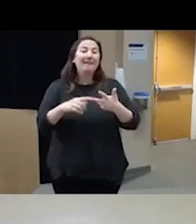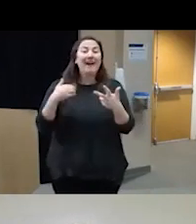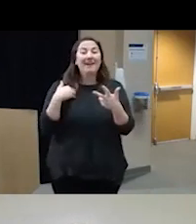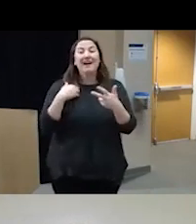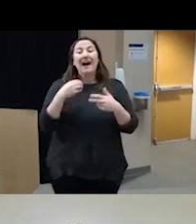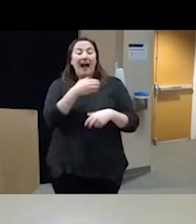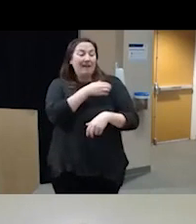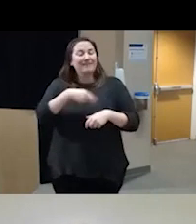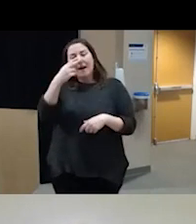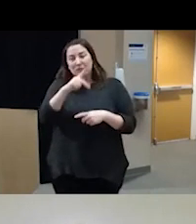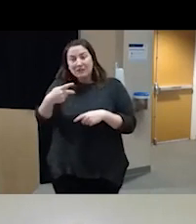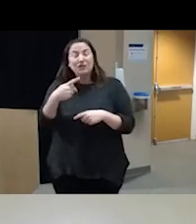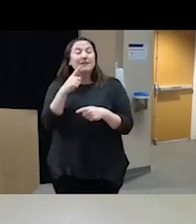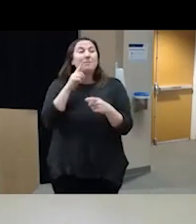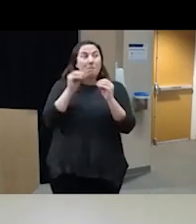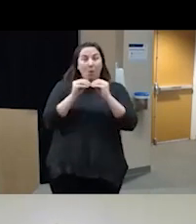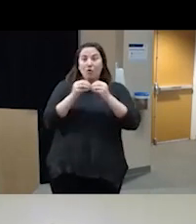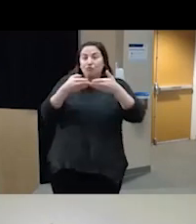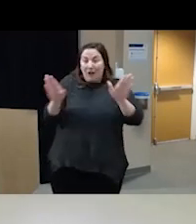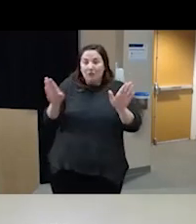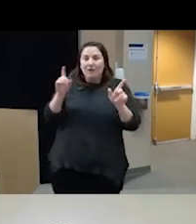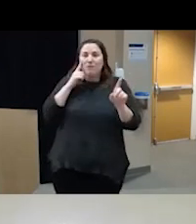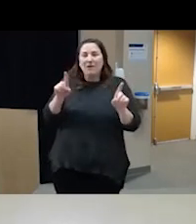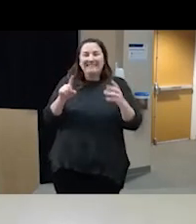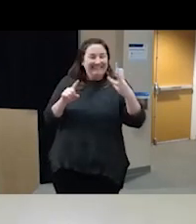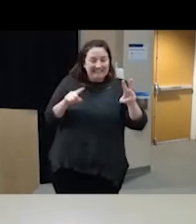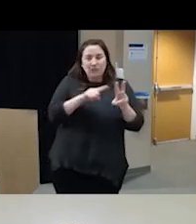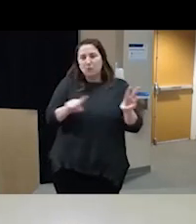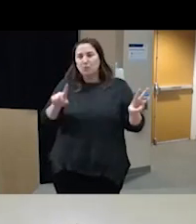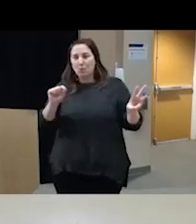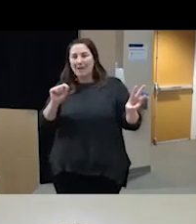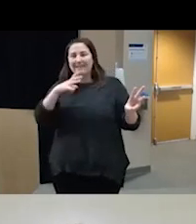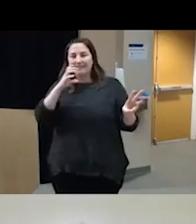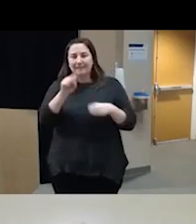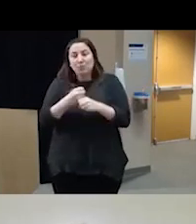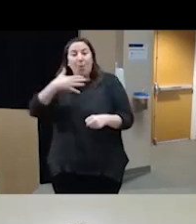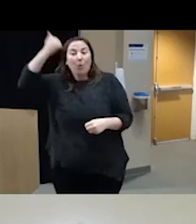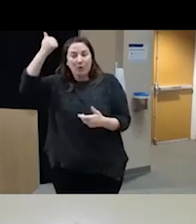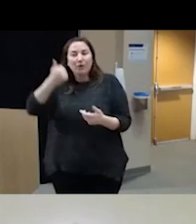to the general population 16 to 20 years older. So again what Mark